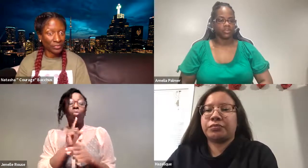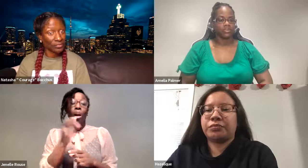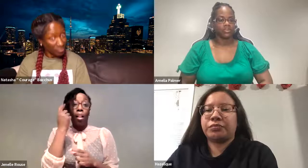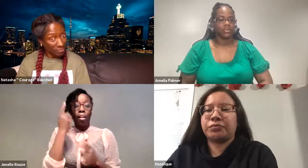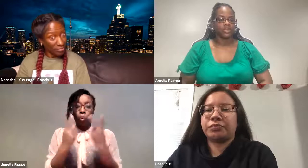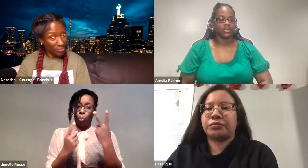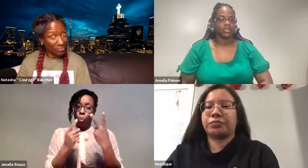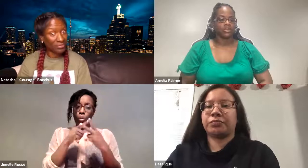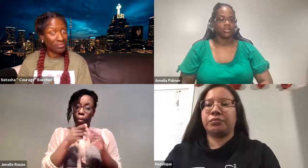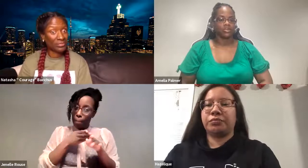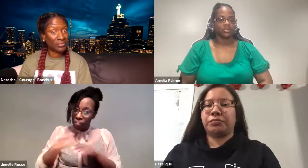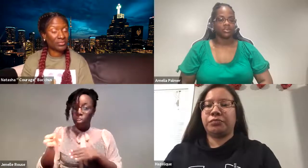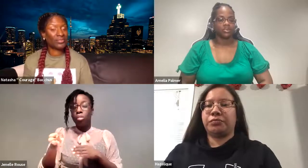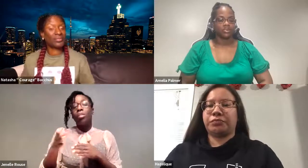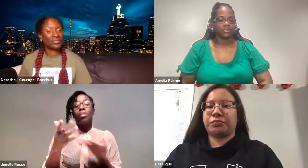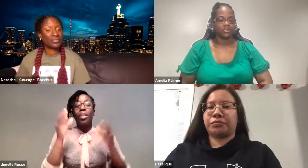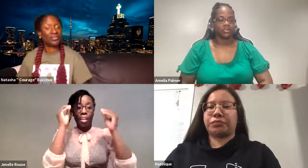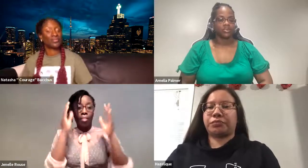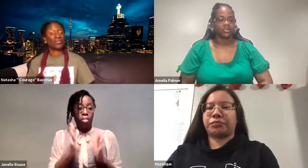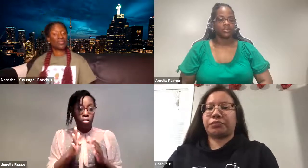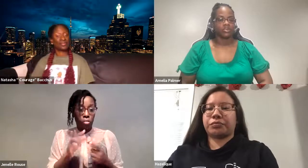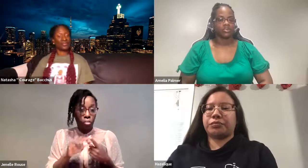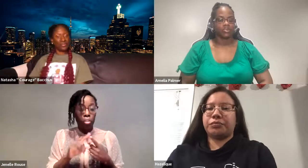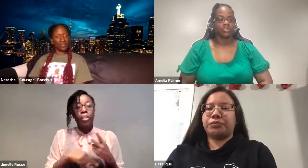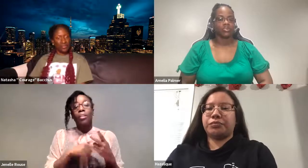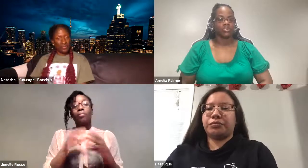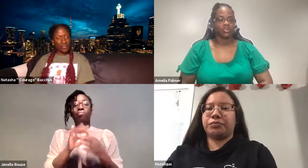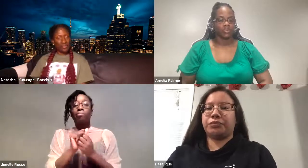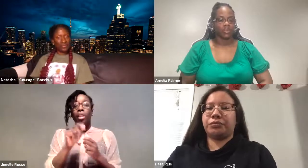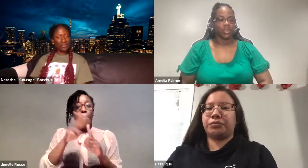well i've had different work throughout my life but i've worked in two different fields. the